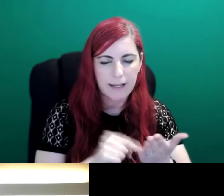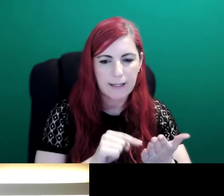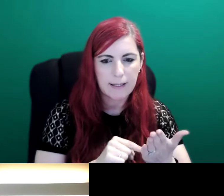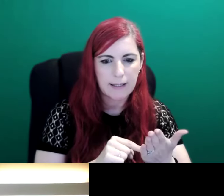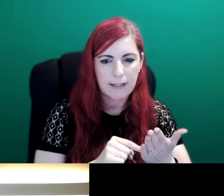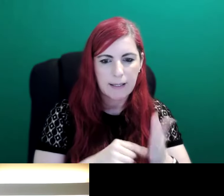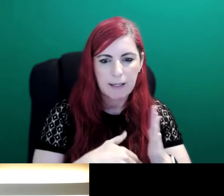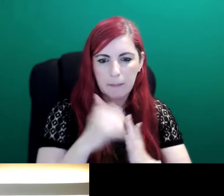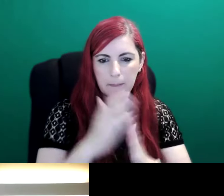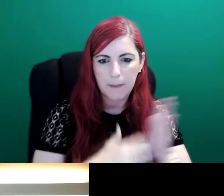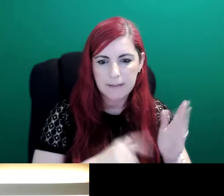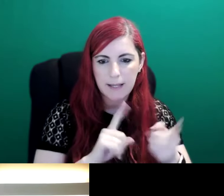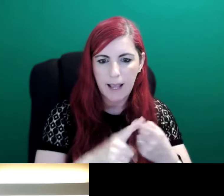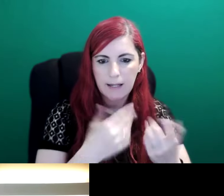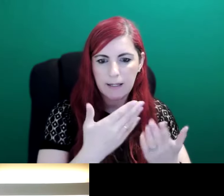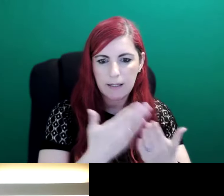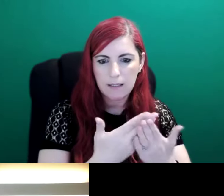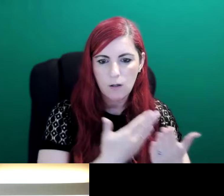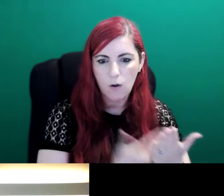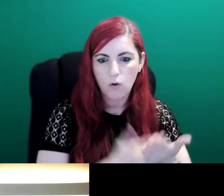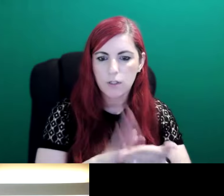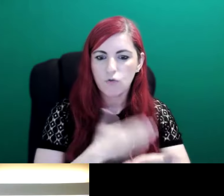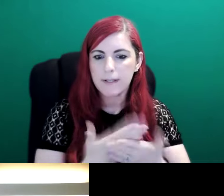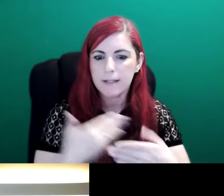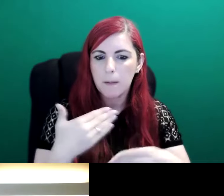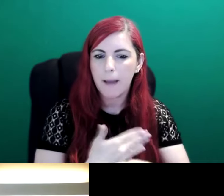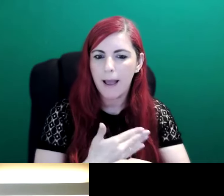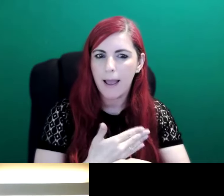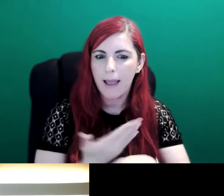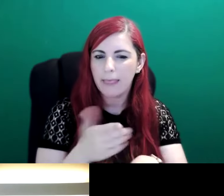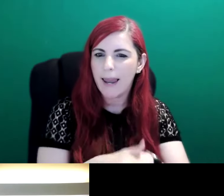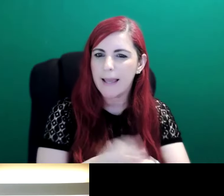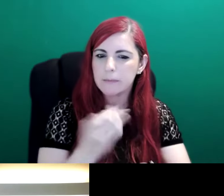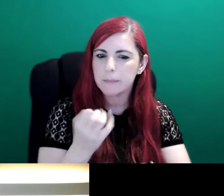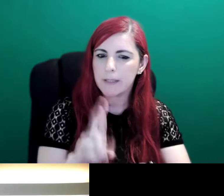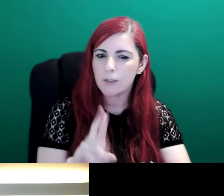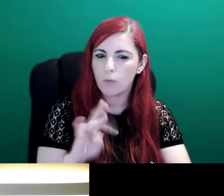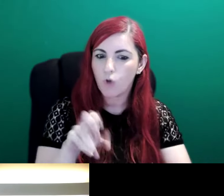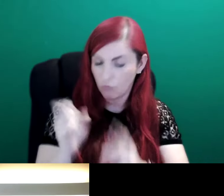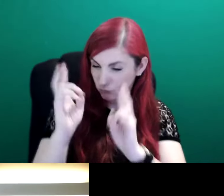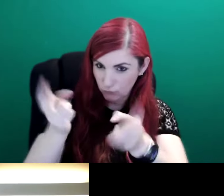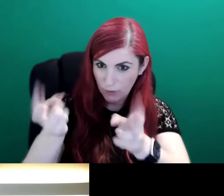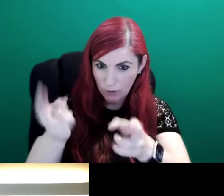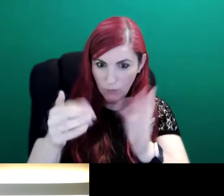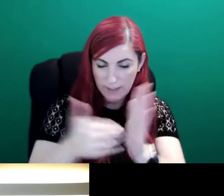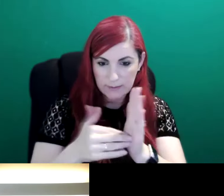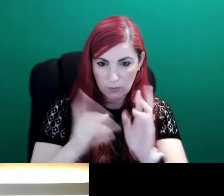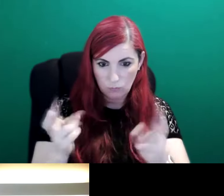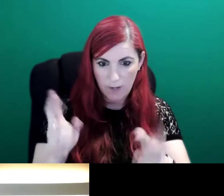and its Laws is translated by the late Peter Brook, who also wrote a biography of Gleizes. Brendan Rooney: That's right, yeah, Peter Brook. Peter Brook was the great, great